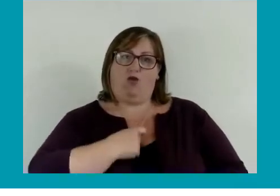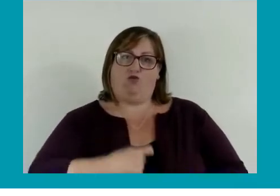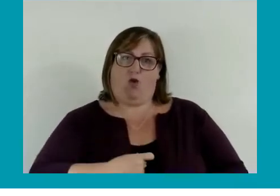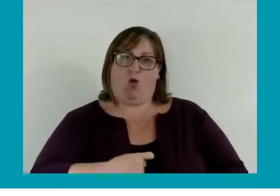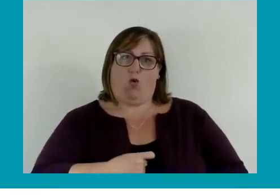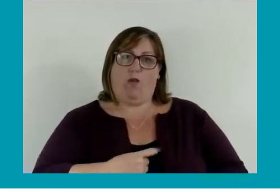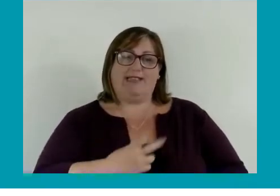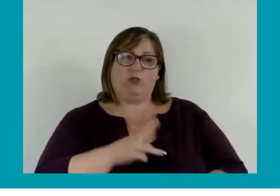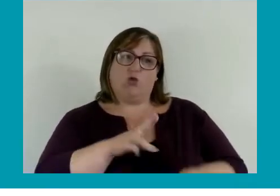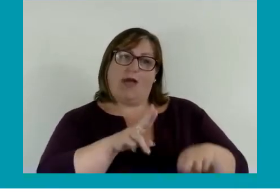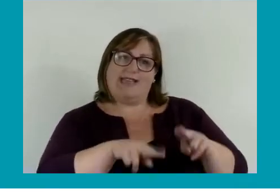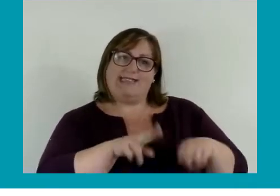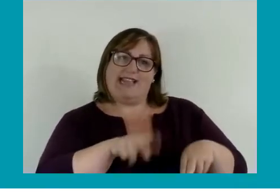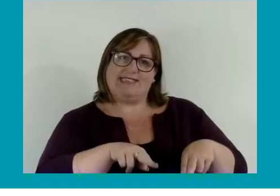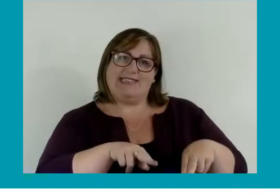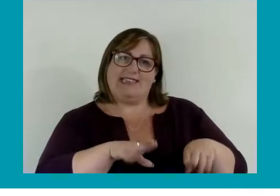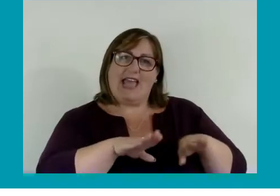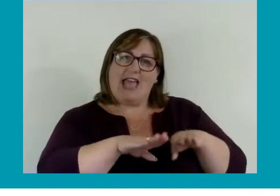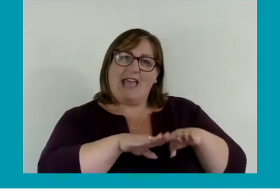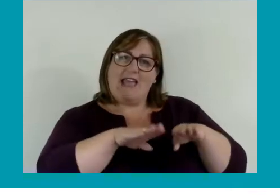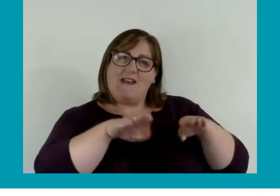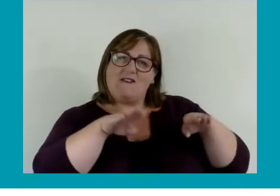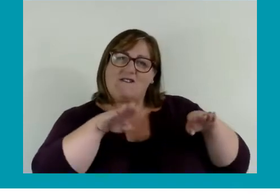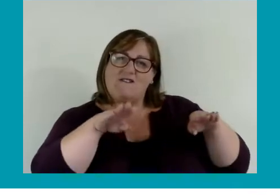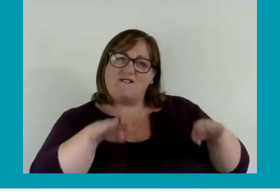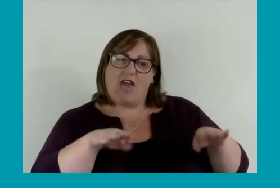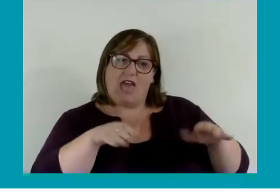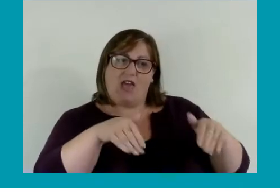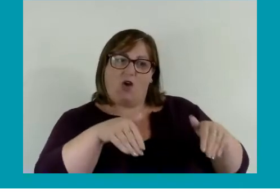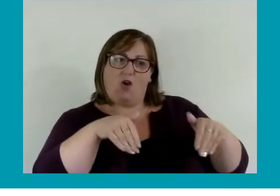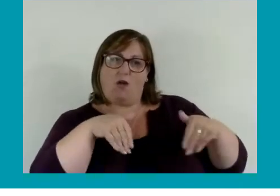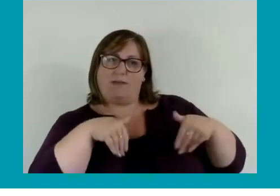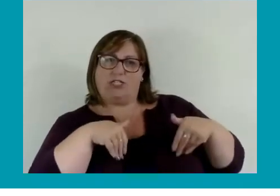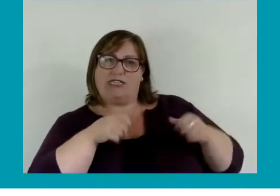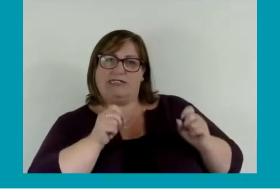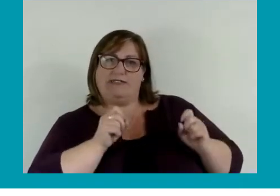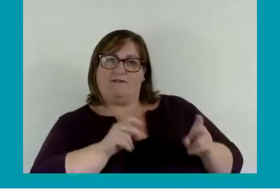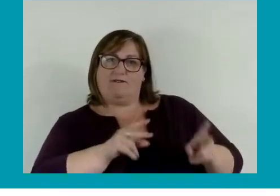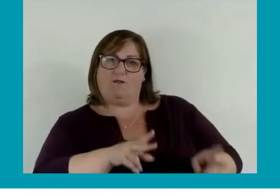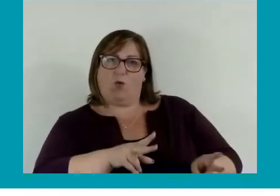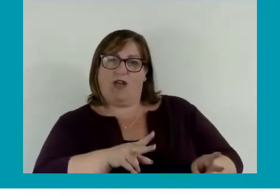way and i love my job because treating others fairly is personally really important to me